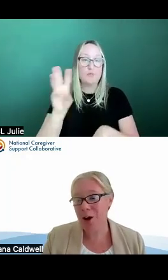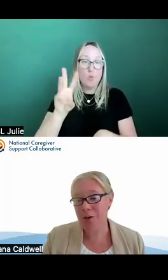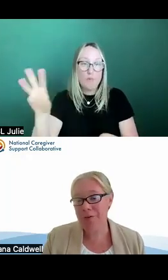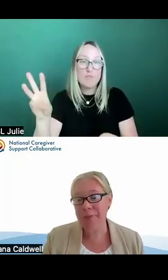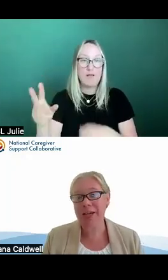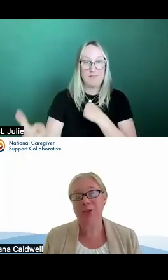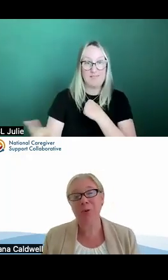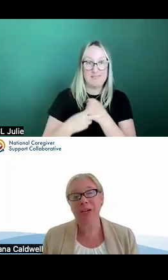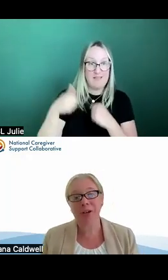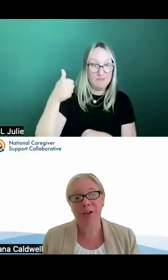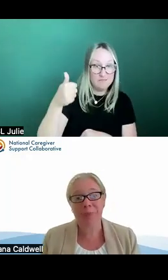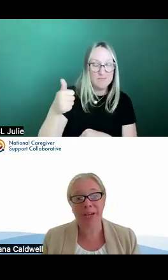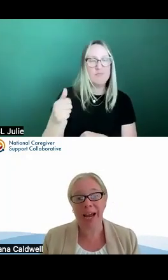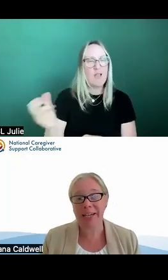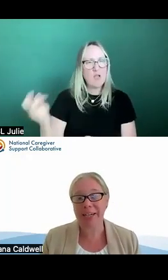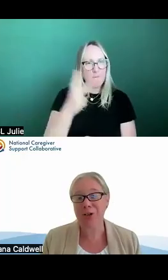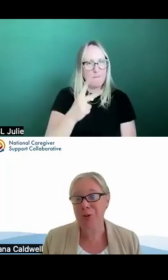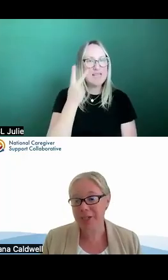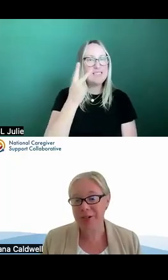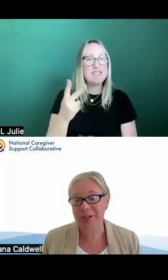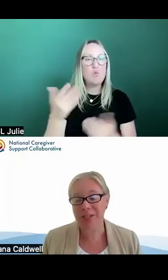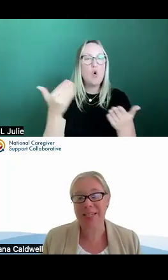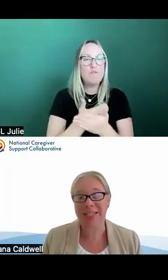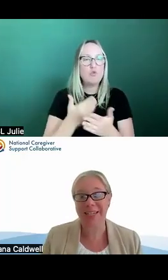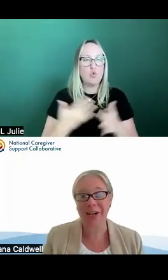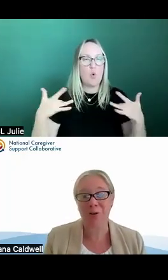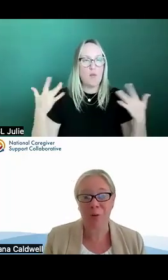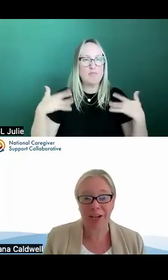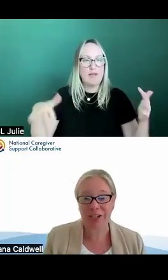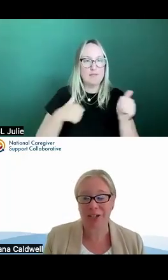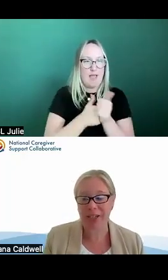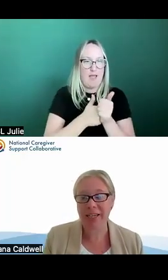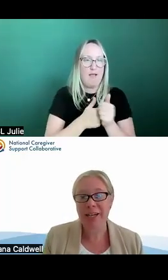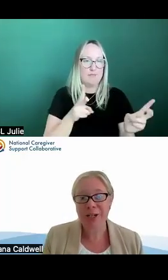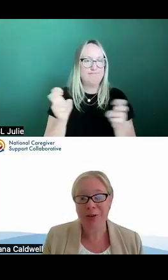often because we are going to be adding new materials to the site regularly. So